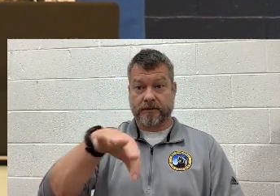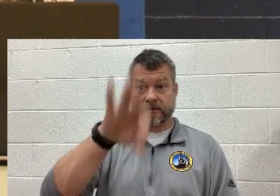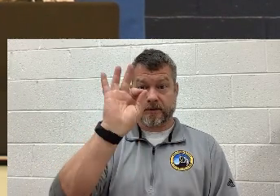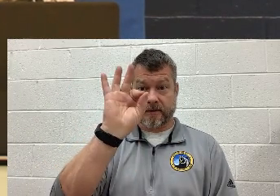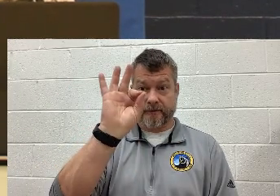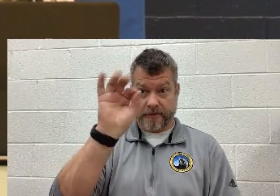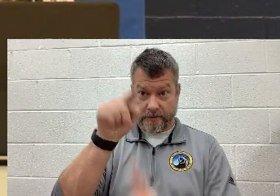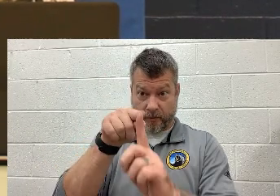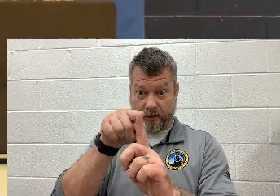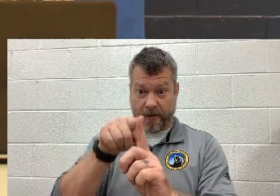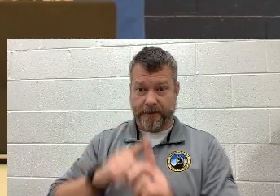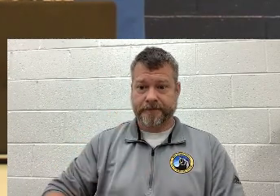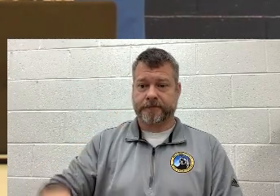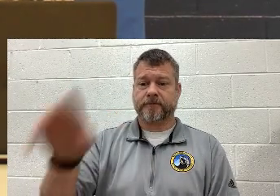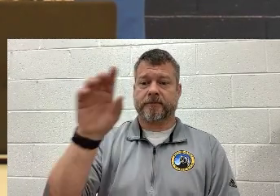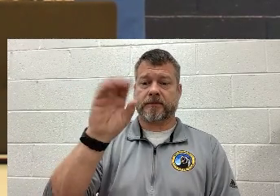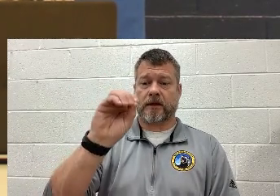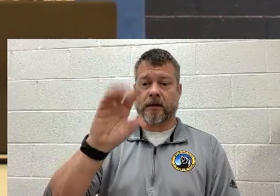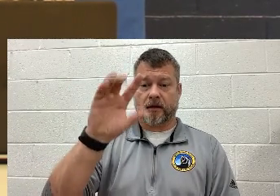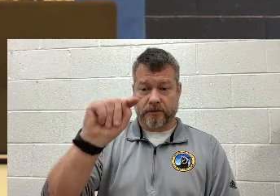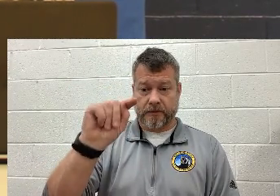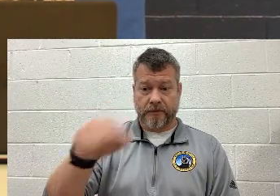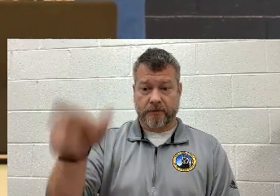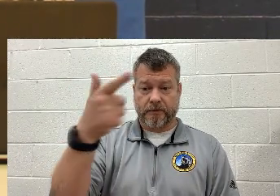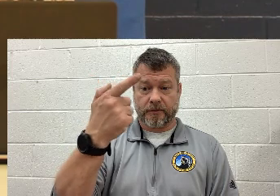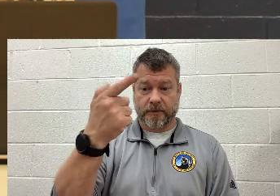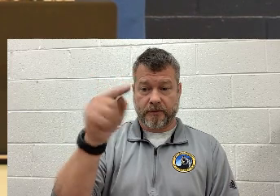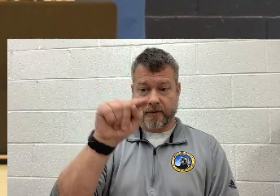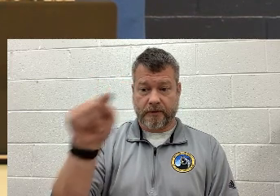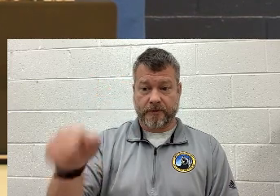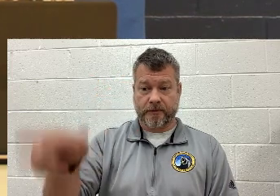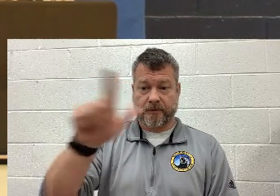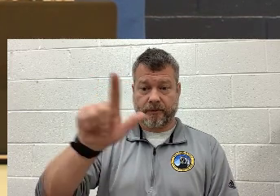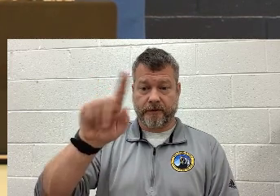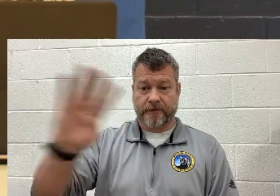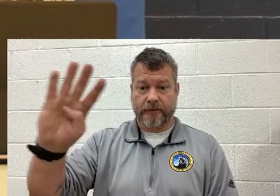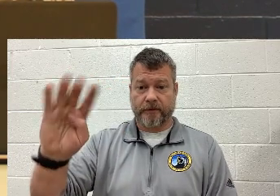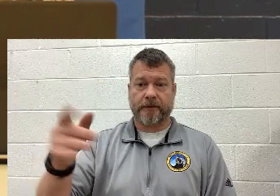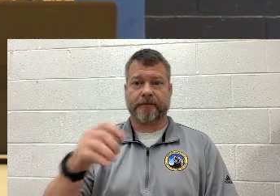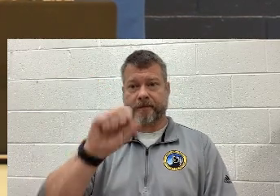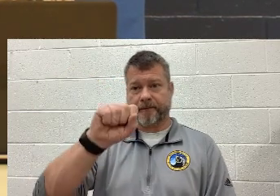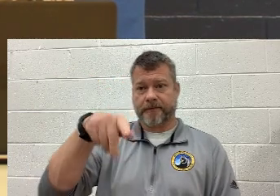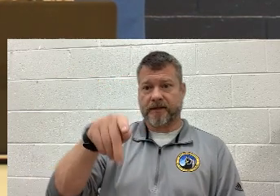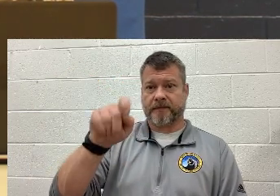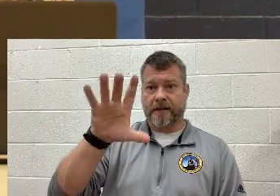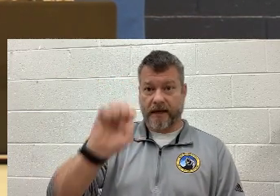24th. Space Camp is coming up soon, students that are attending will be traveling to Alabama on